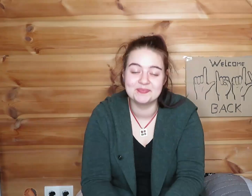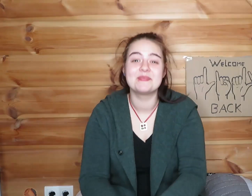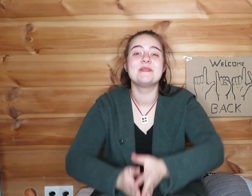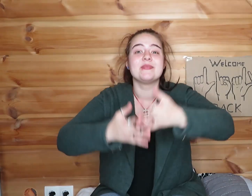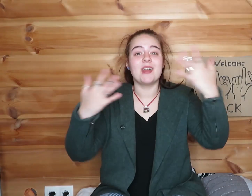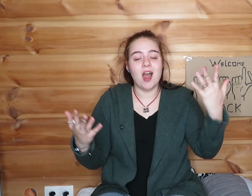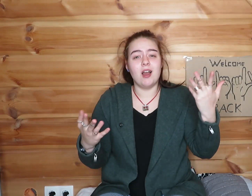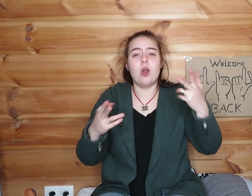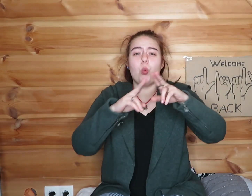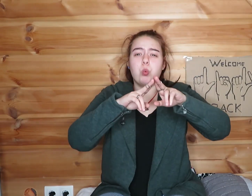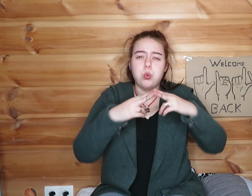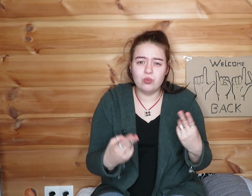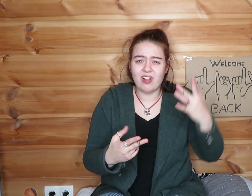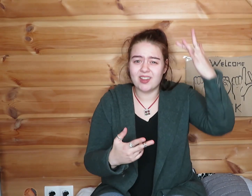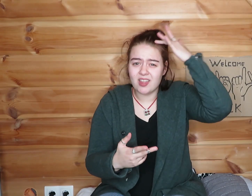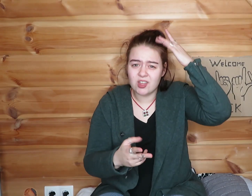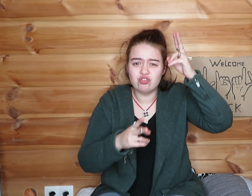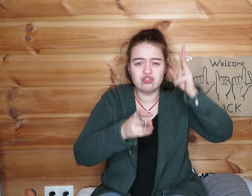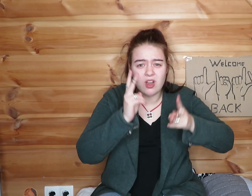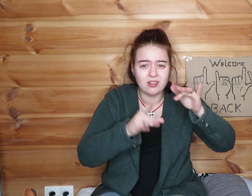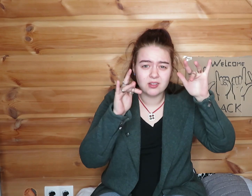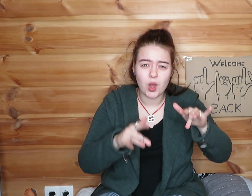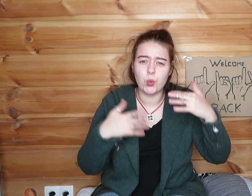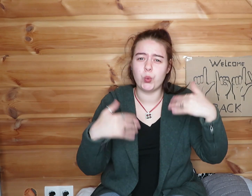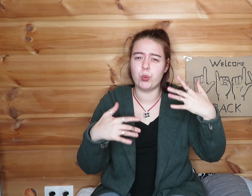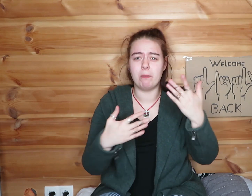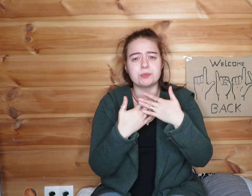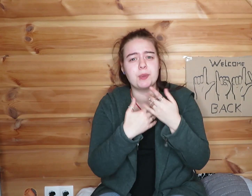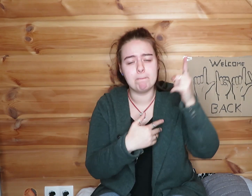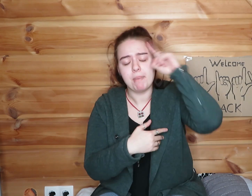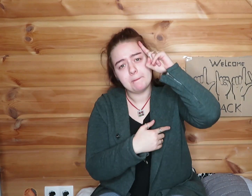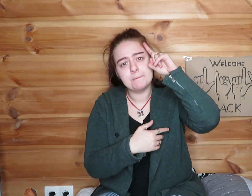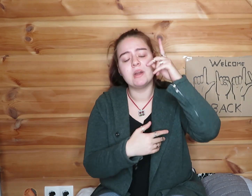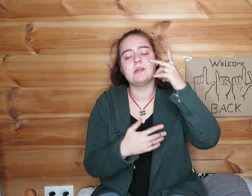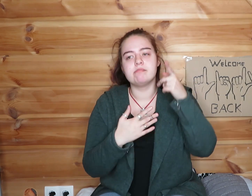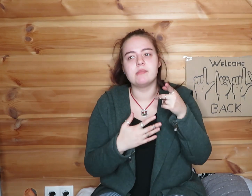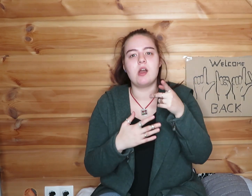If you have an accident, maybe a stroke, and your brain is affected,